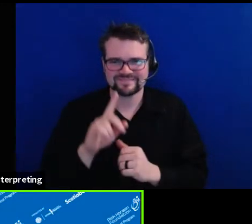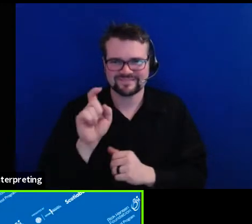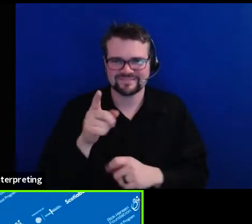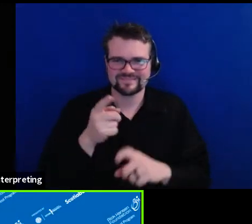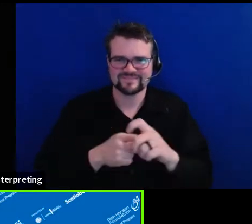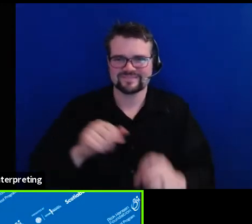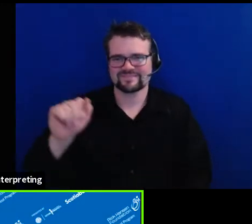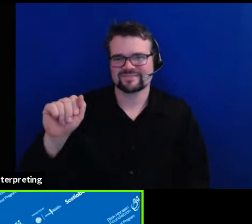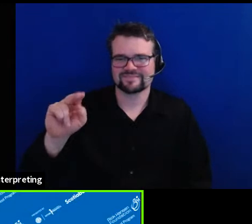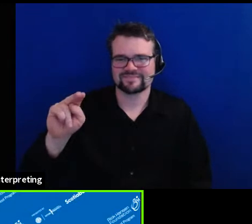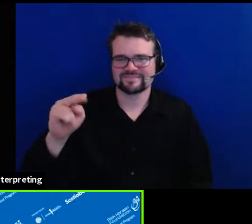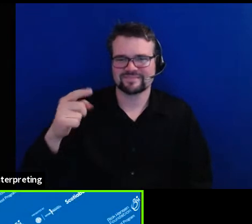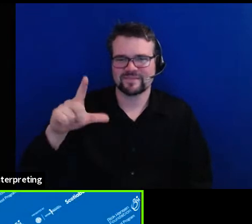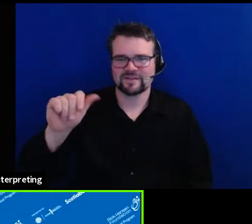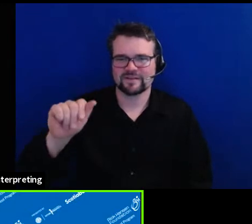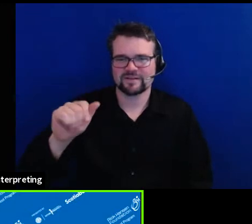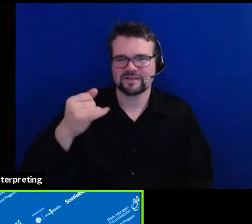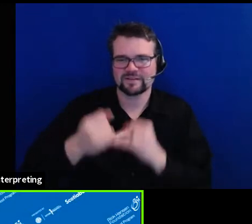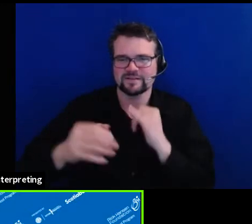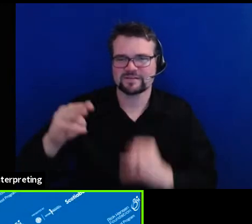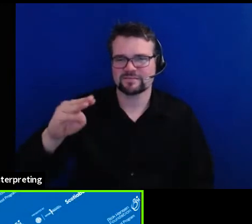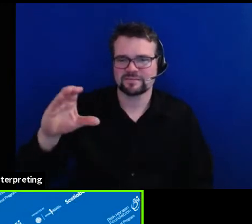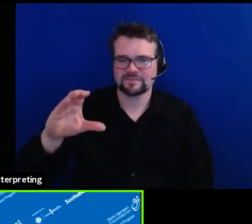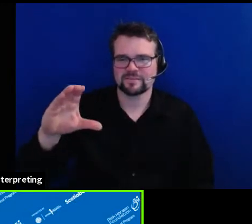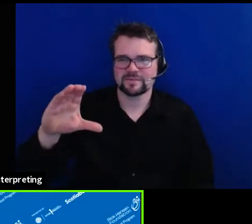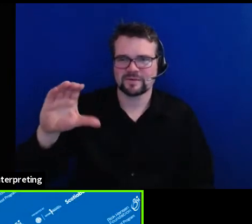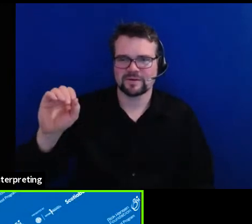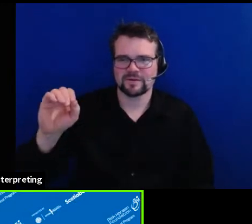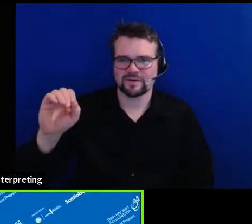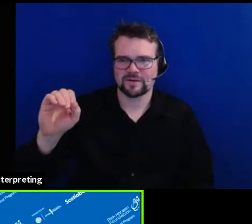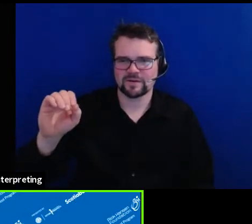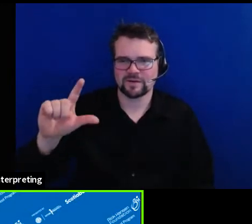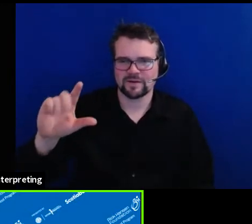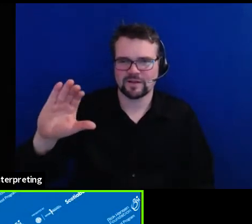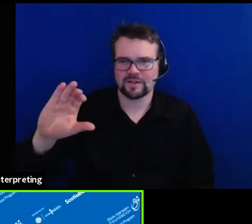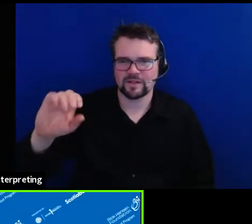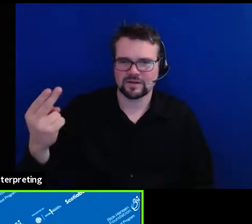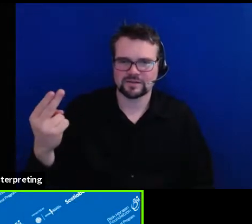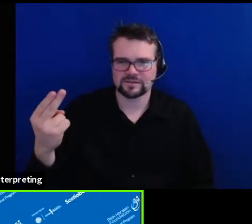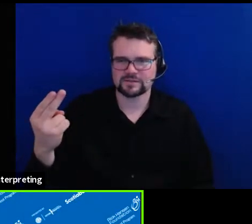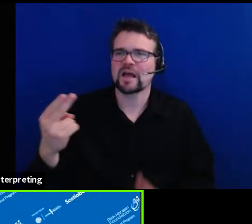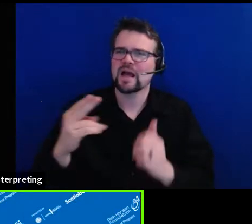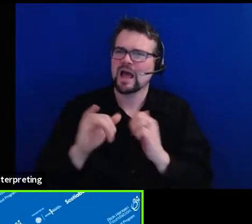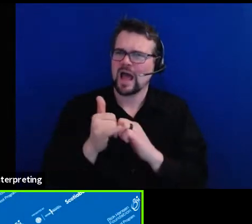WHO'S ASKING WHAT CAN I DO TO HELP WORK TOWARDS MORE ACCESSIBLE HOUSING TOWARDS THOSE IN MY COMMUNITY?